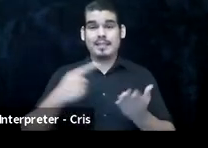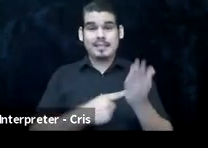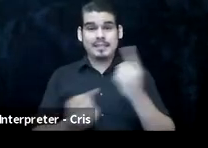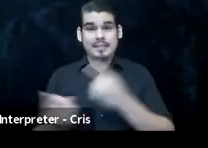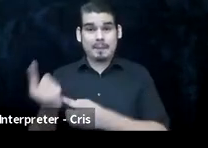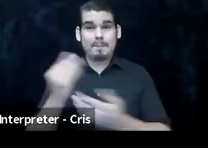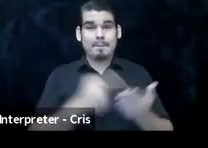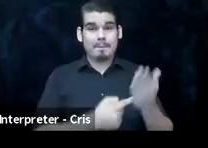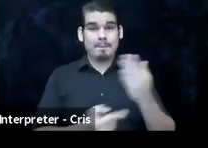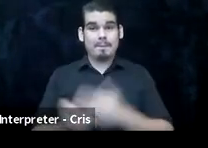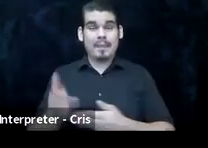Katherine Squire: Does that help answer your question.